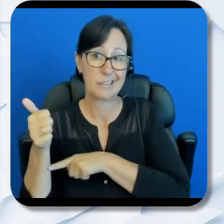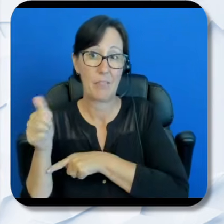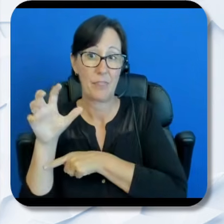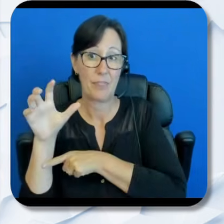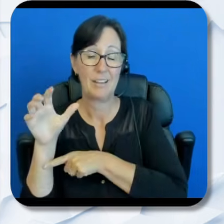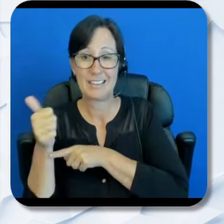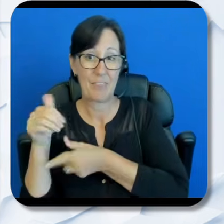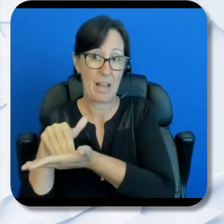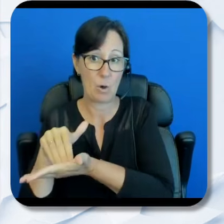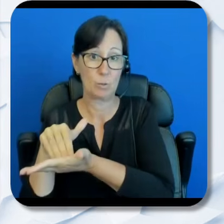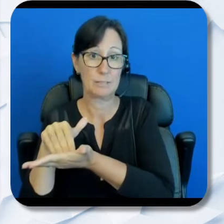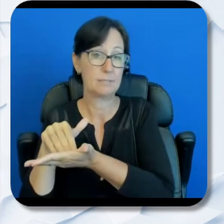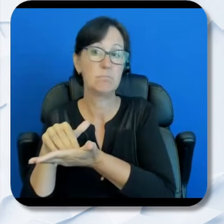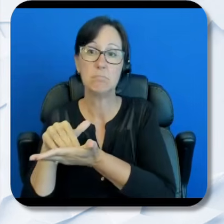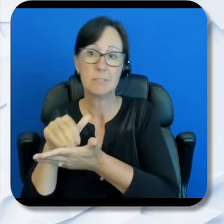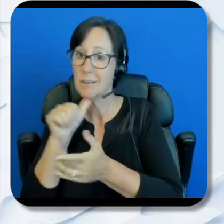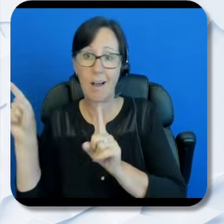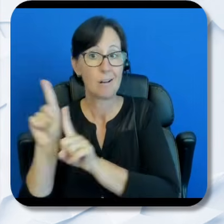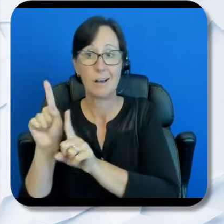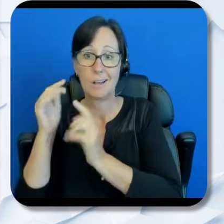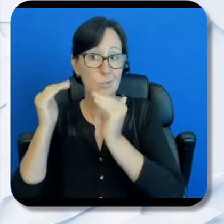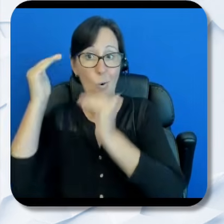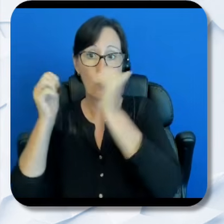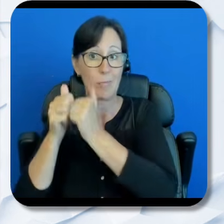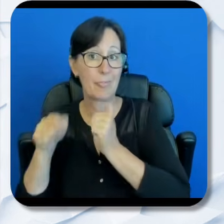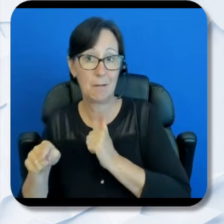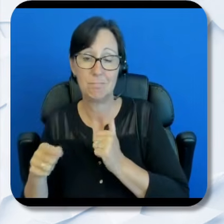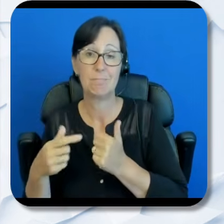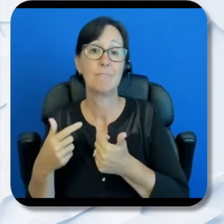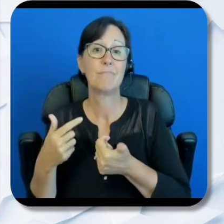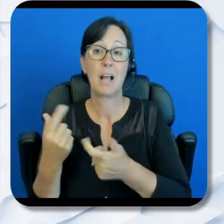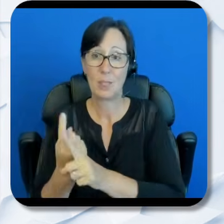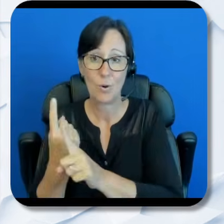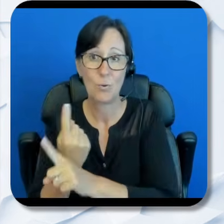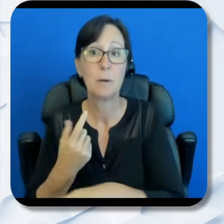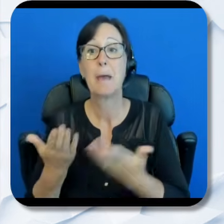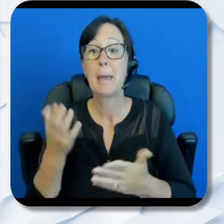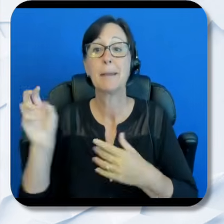of are unaccompanied and on their own. These are youth who may be couch surfing.